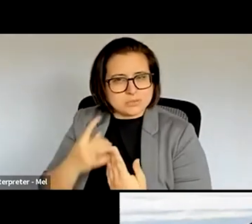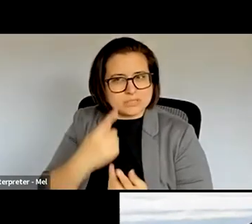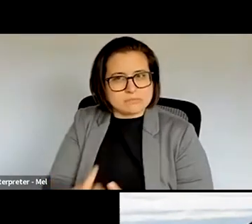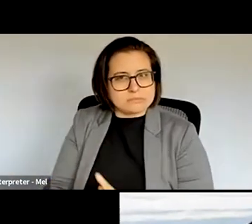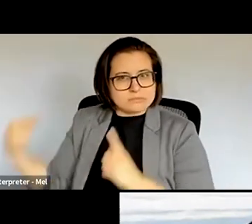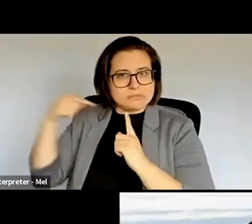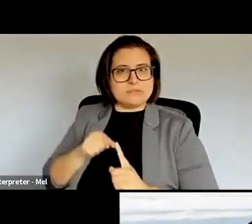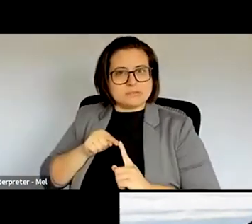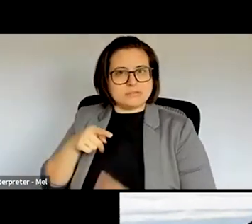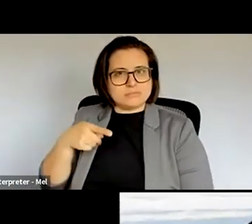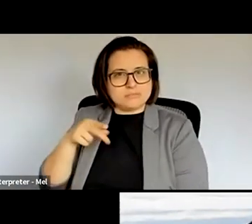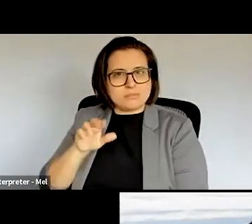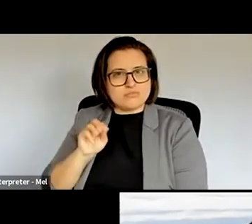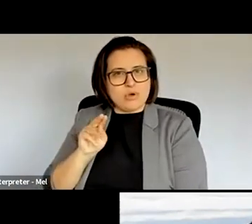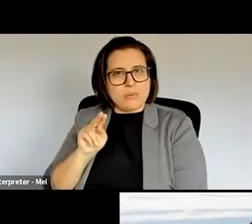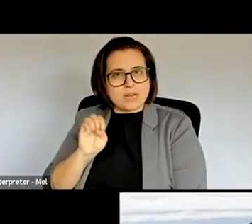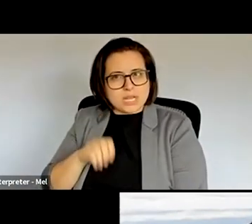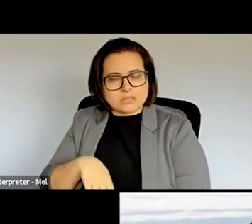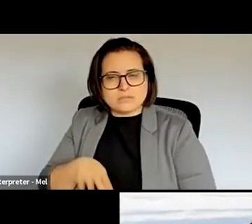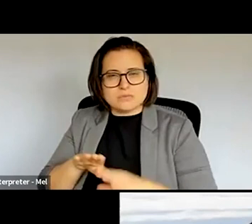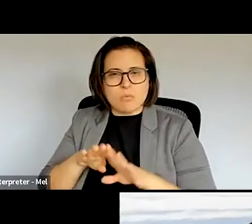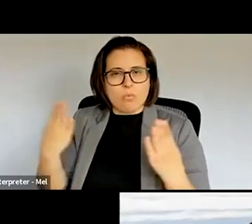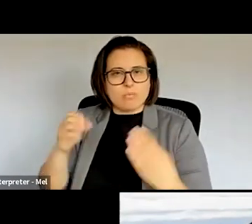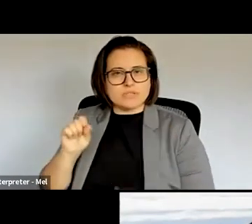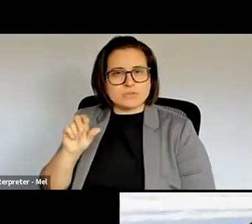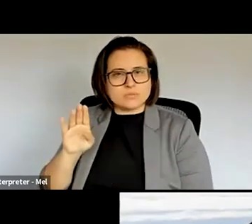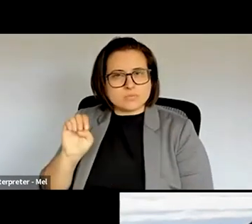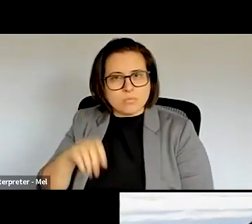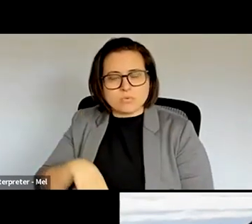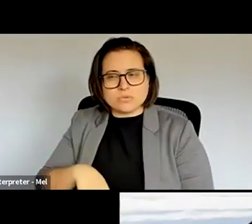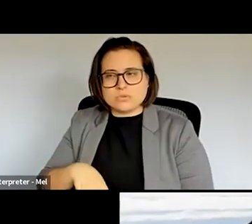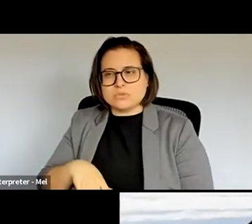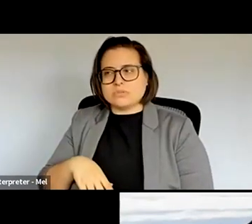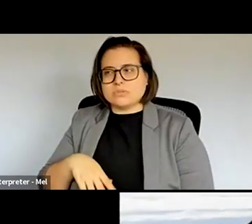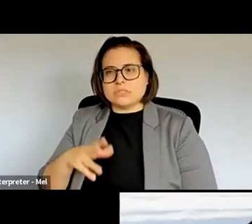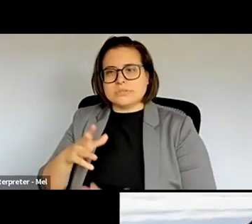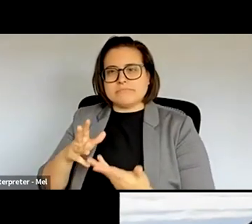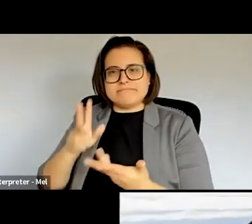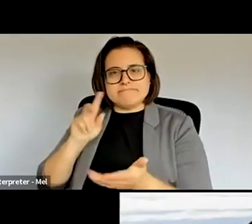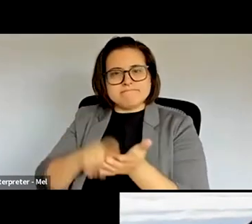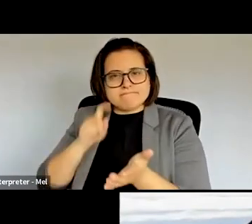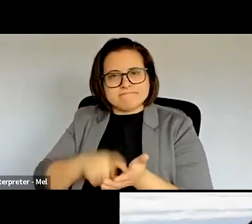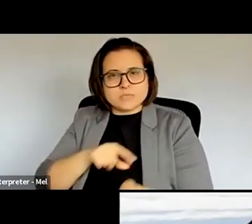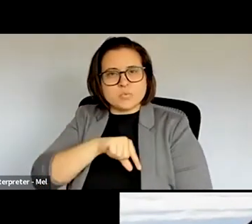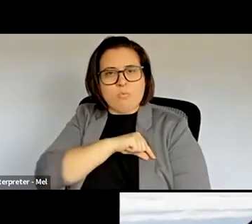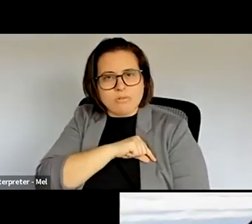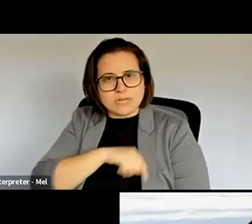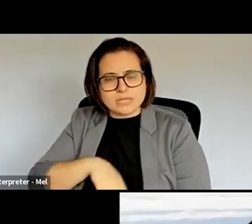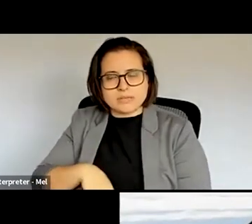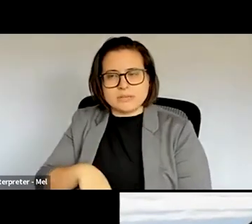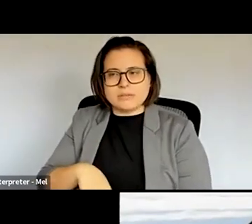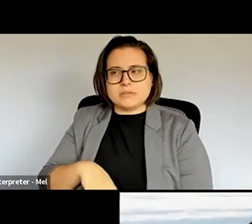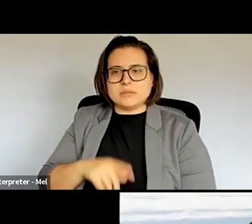to sources, to indicators of quality and other kinds of things in order to tease out from this